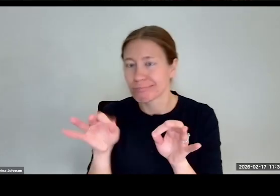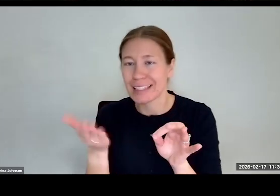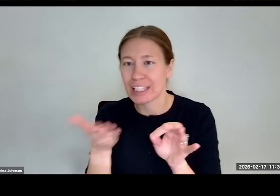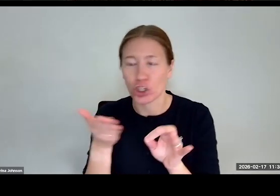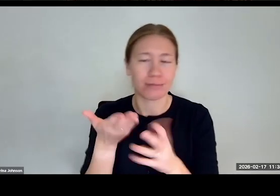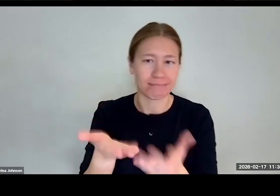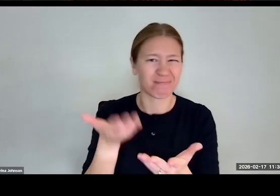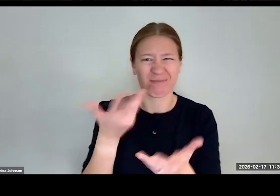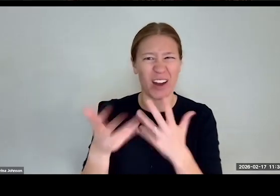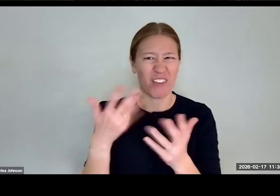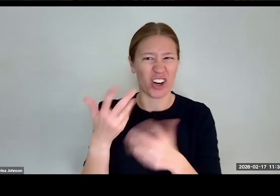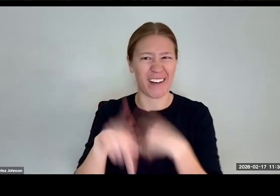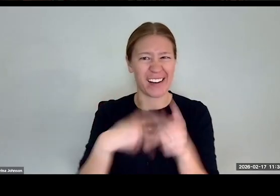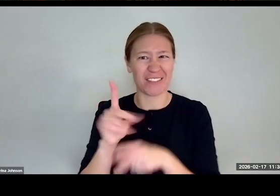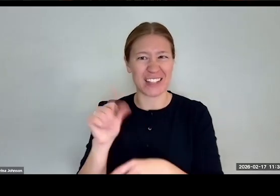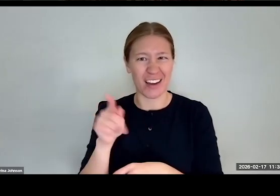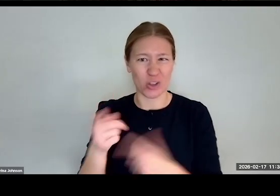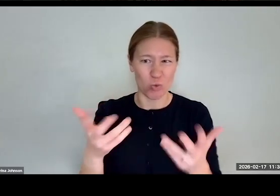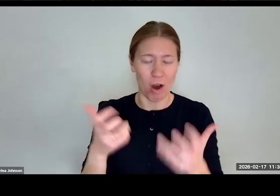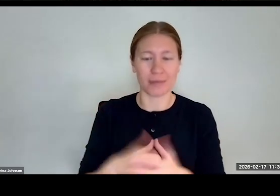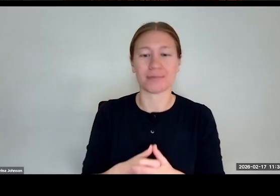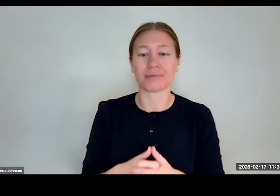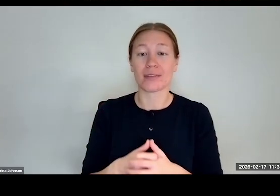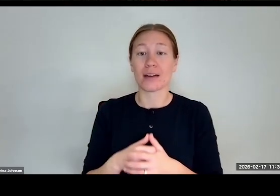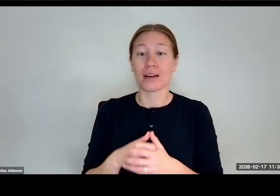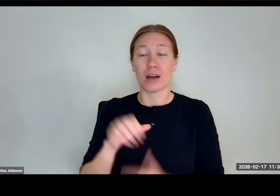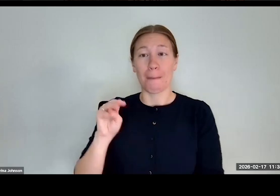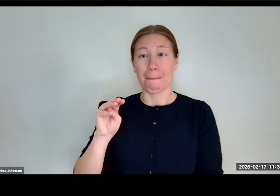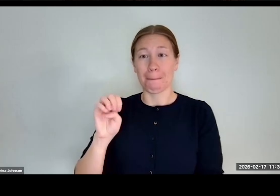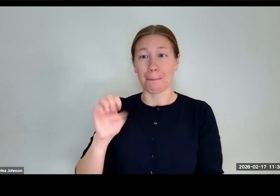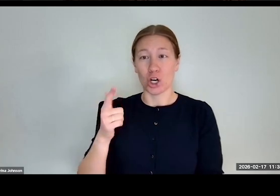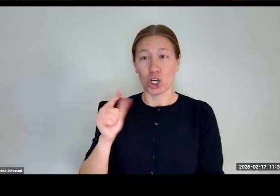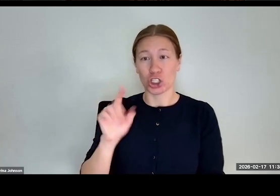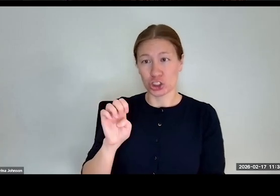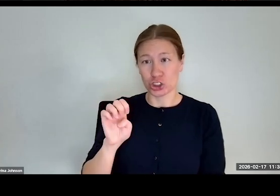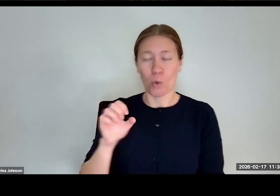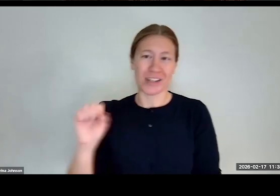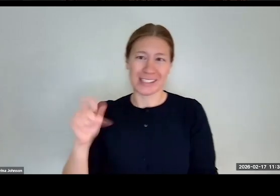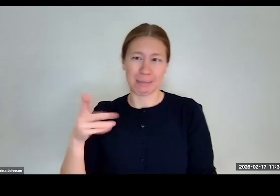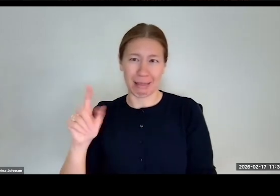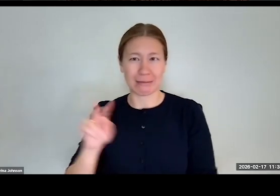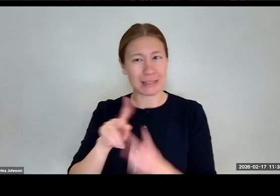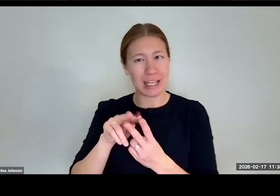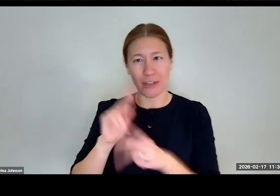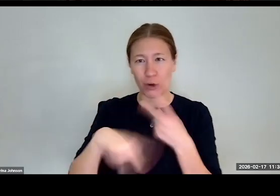and split cells, these become problematic because they break the natural structure of the table, which assistive technology relies upon